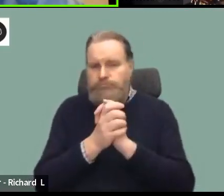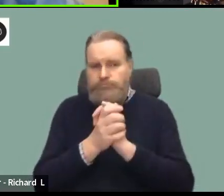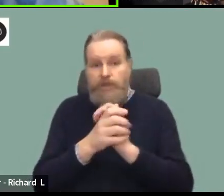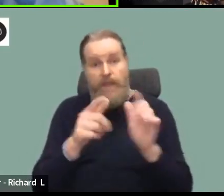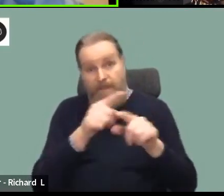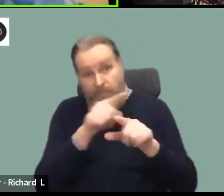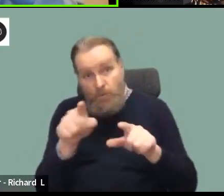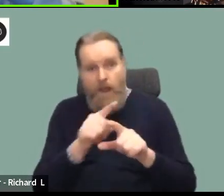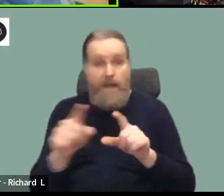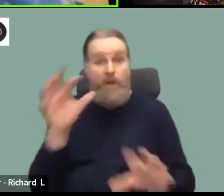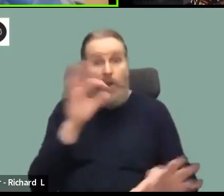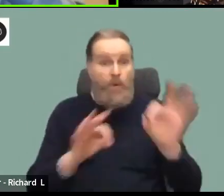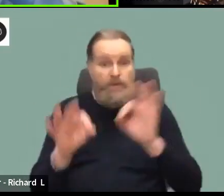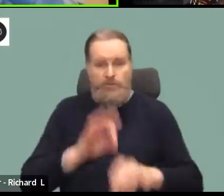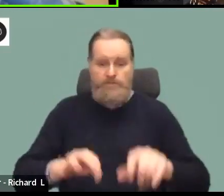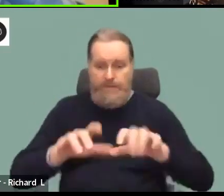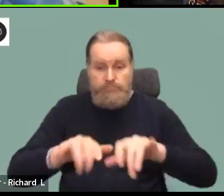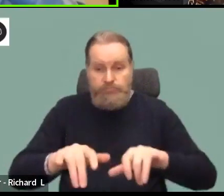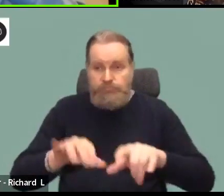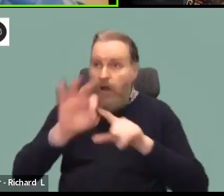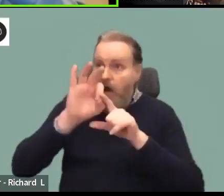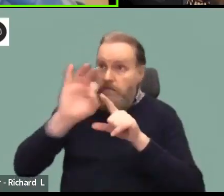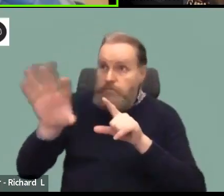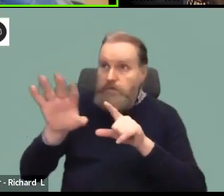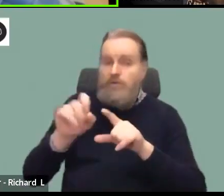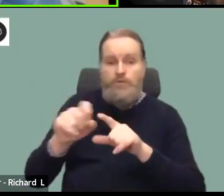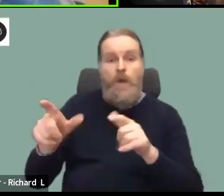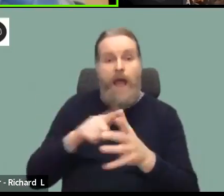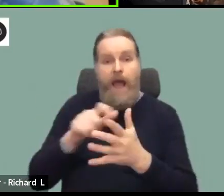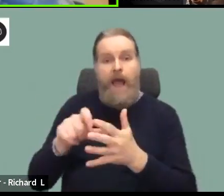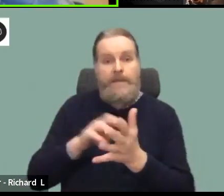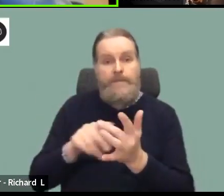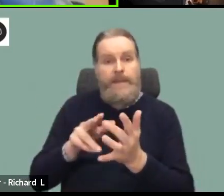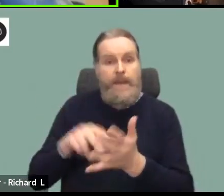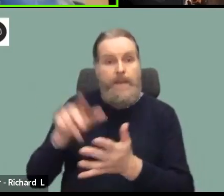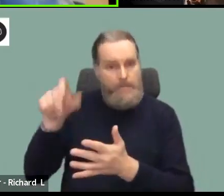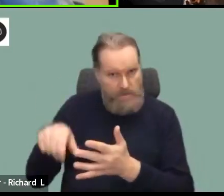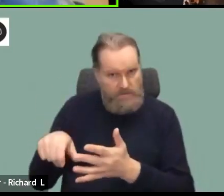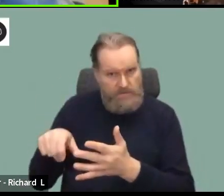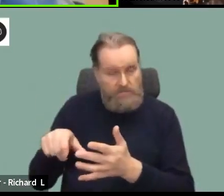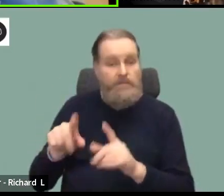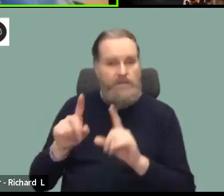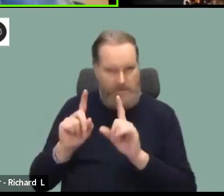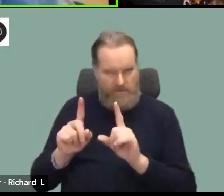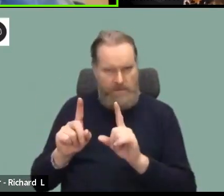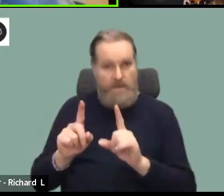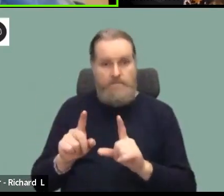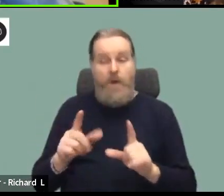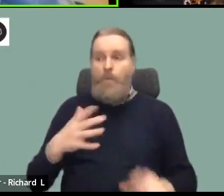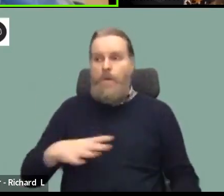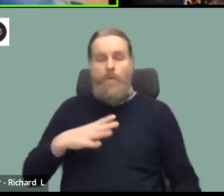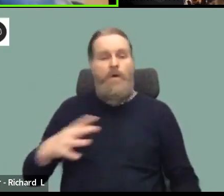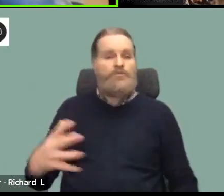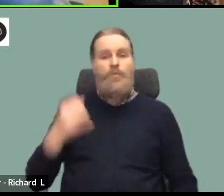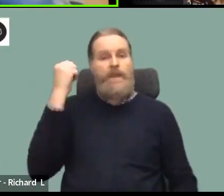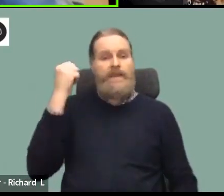. But, but what I really hope people to edit the end is obviously do ask the questions. but one but what I hope we can all agree on but what I hope we can all agree on this call is now that we've got this well we want to when we don't